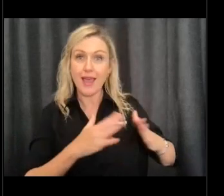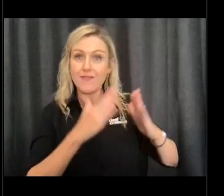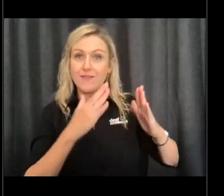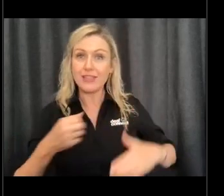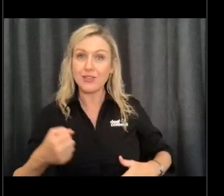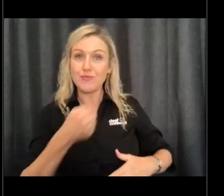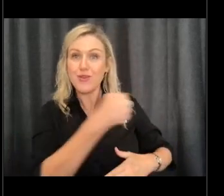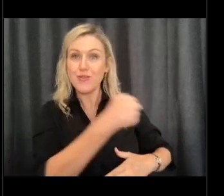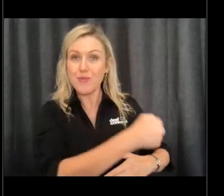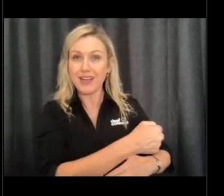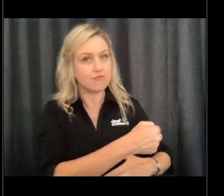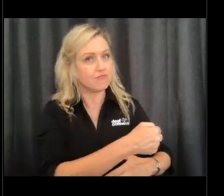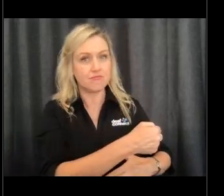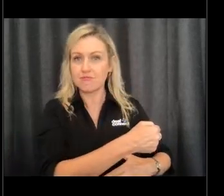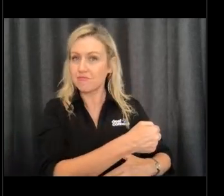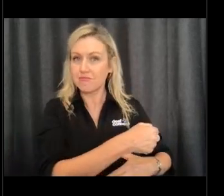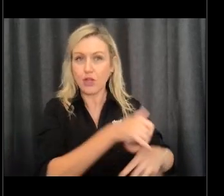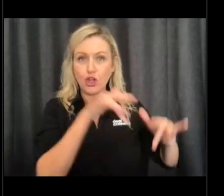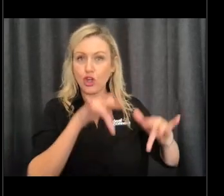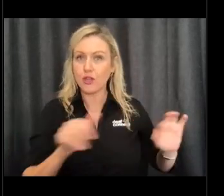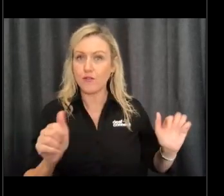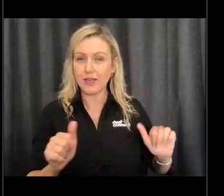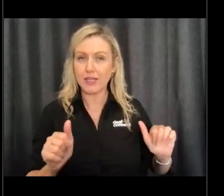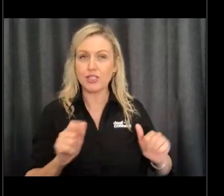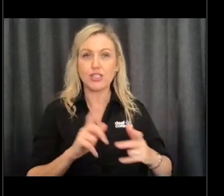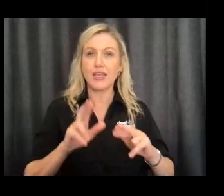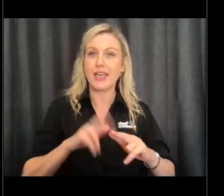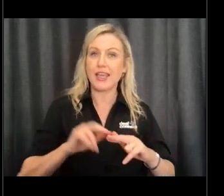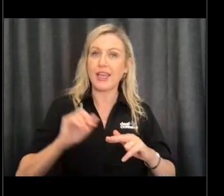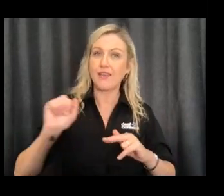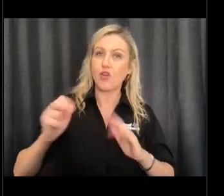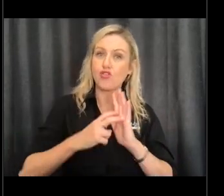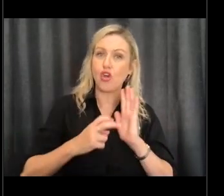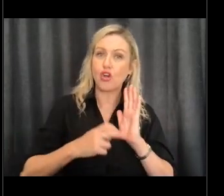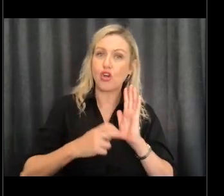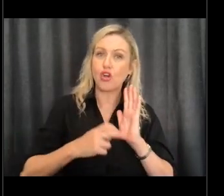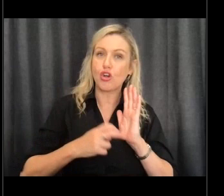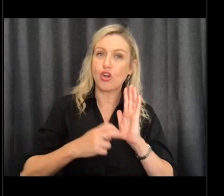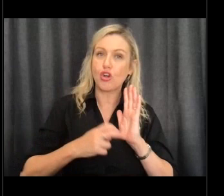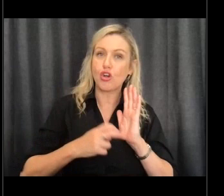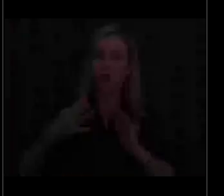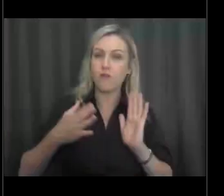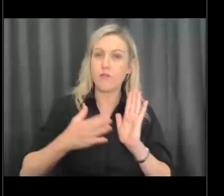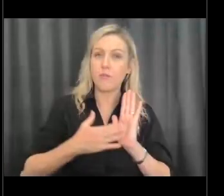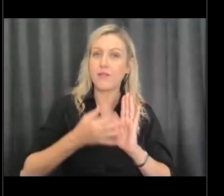So if particularly you've got a 12-month temporary accommodation clause in your policy I think